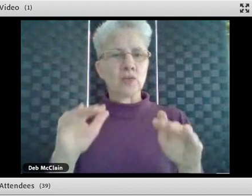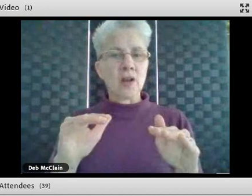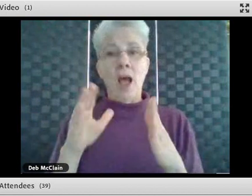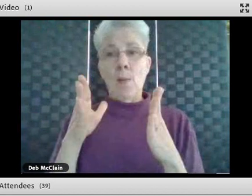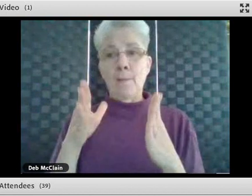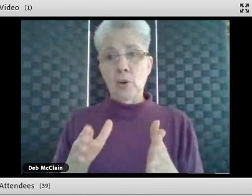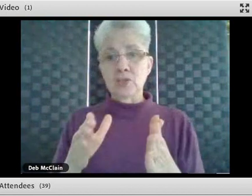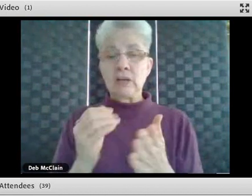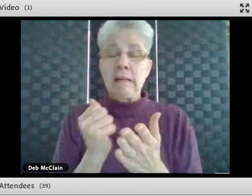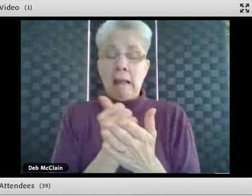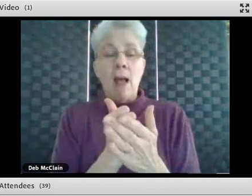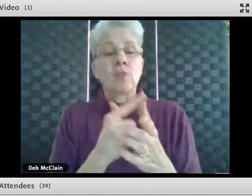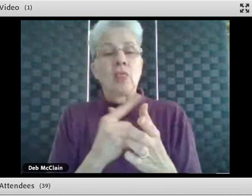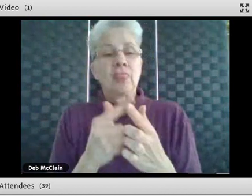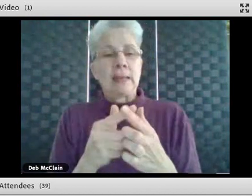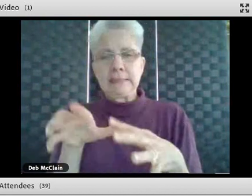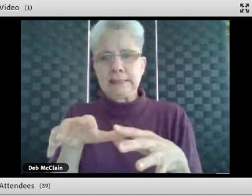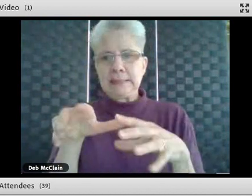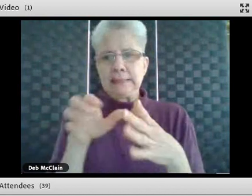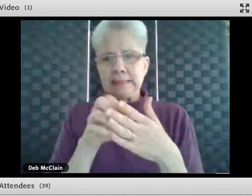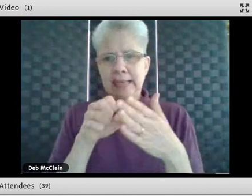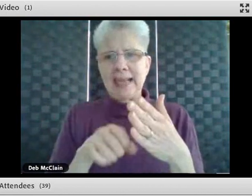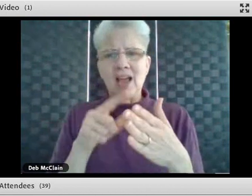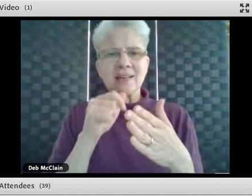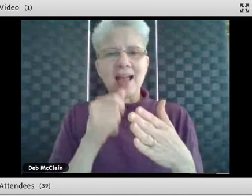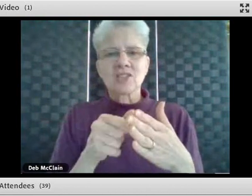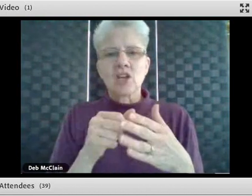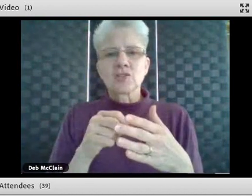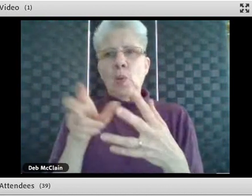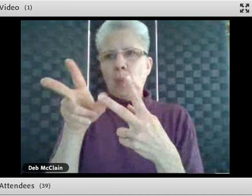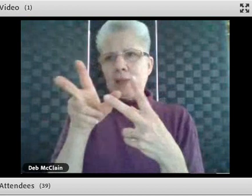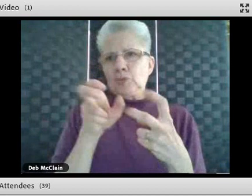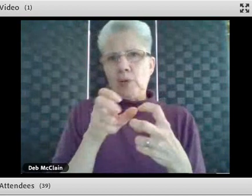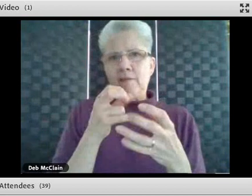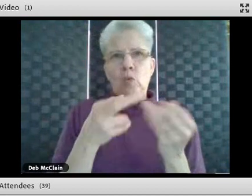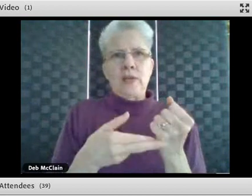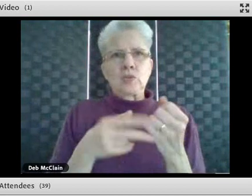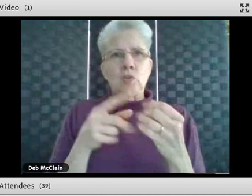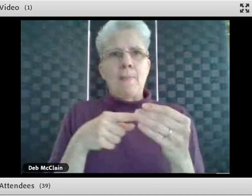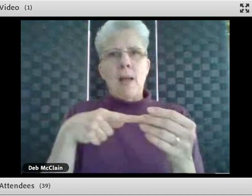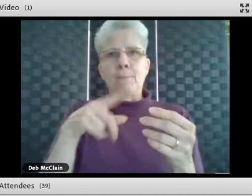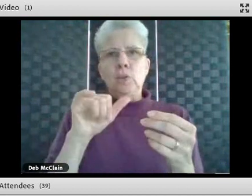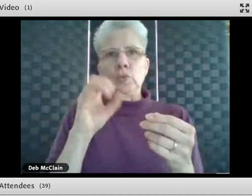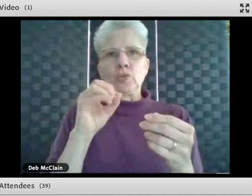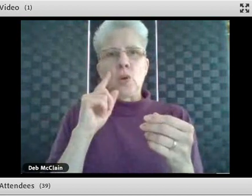it's helpful then to kind of take out, not retrieve those resources about Pluto that are aimed at adults, right?